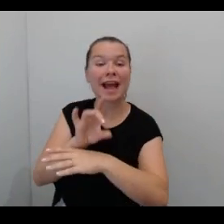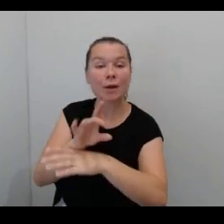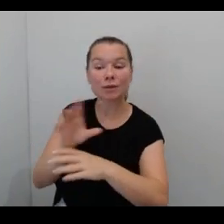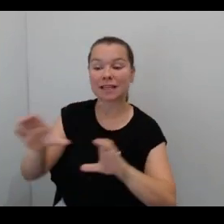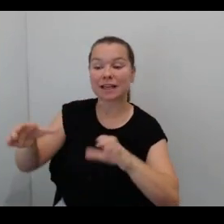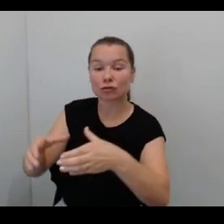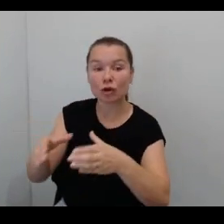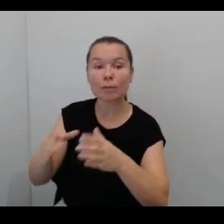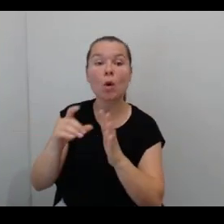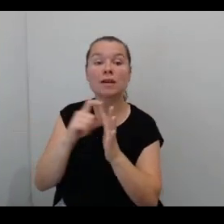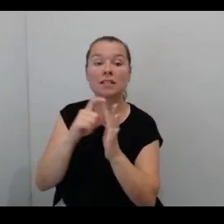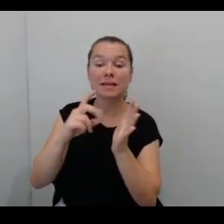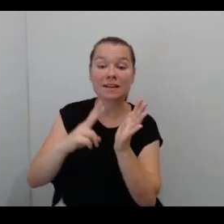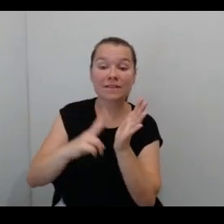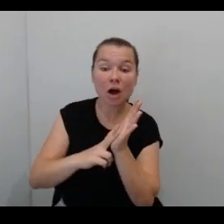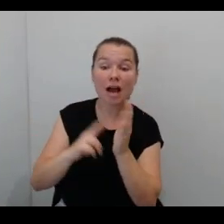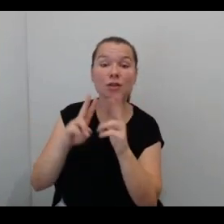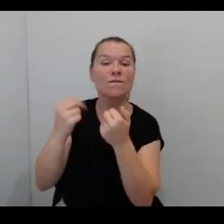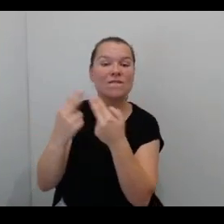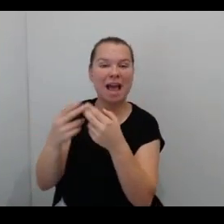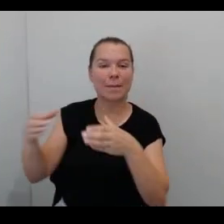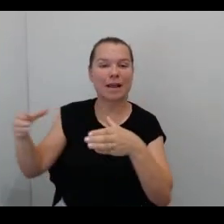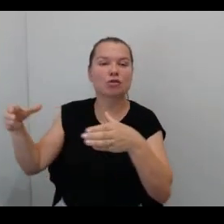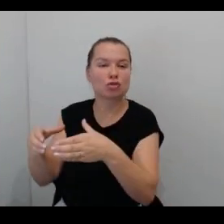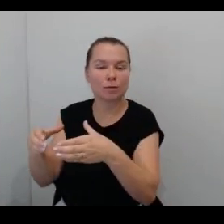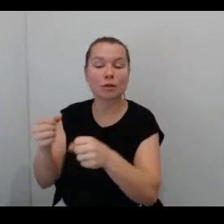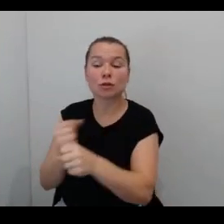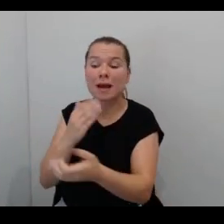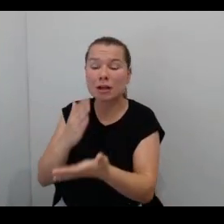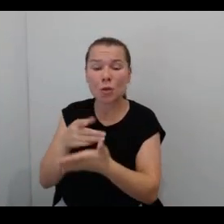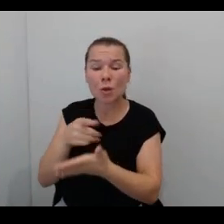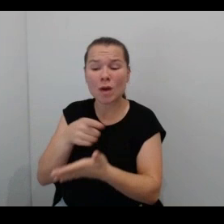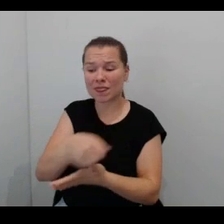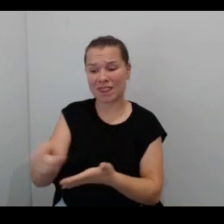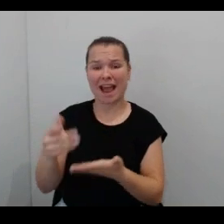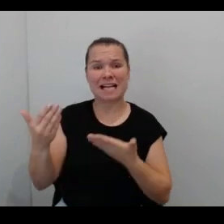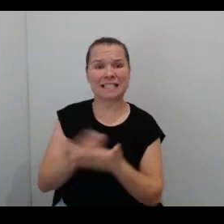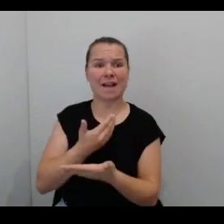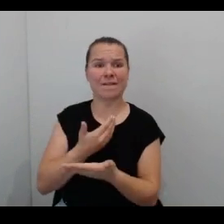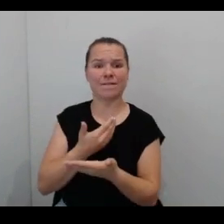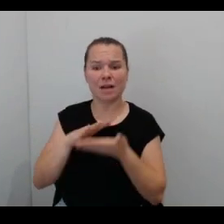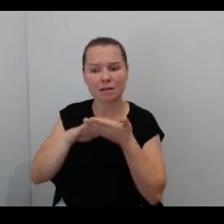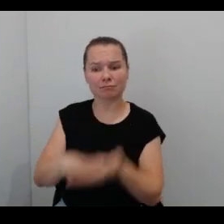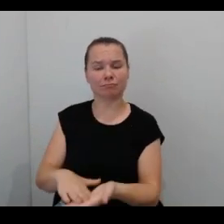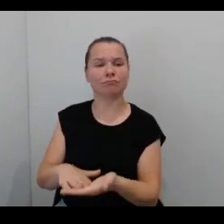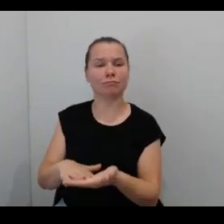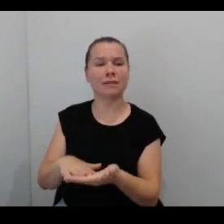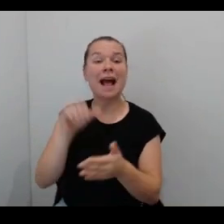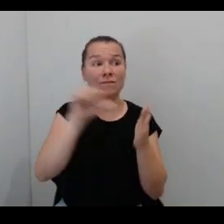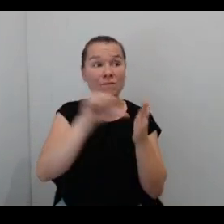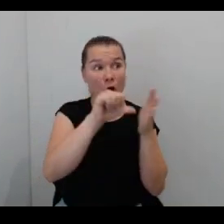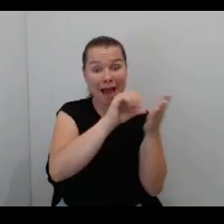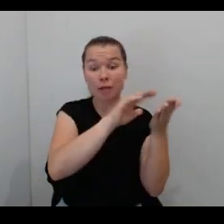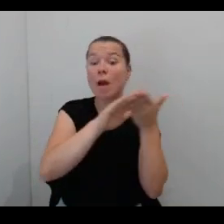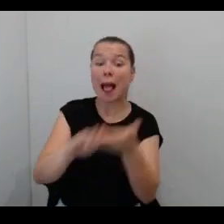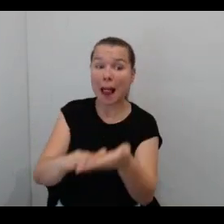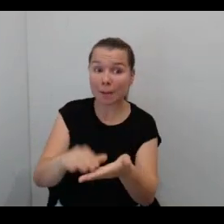support to make sure they're safe and secure, as well as just helping with the financial side? Absolutely.